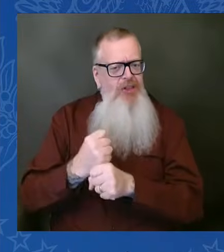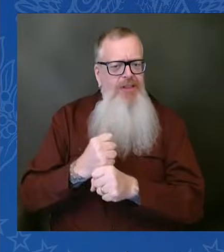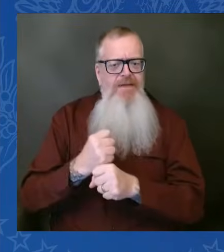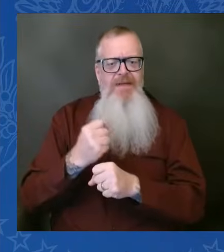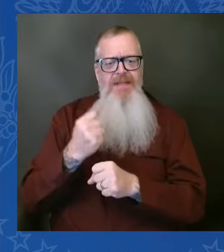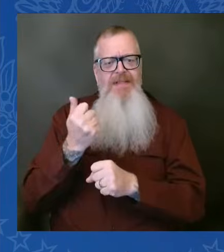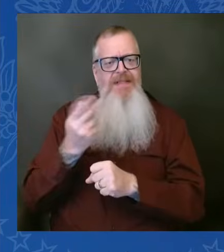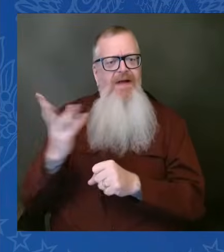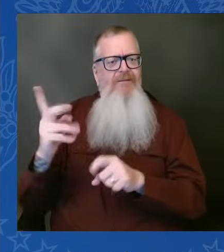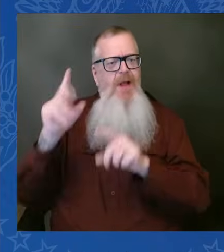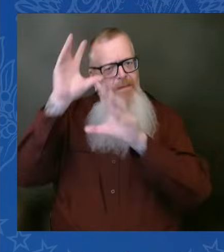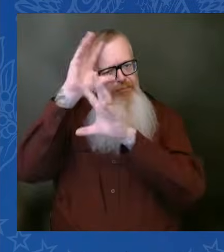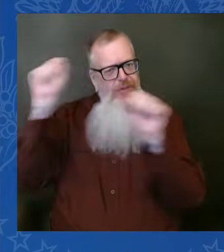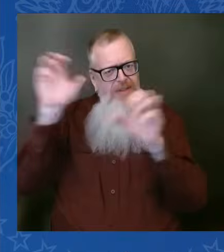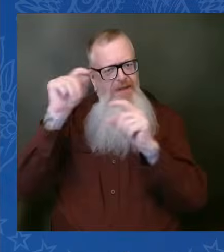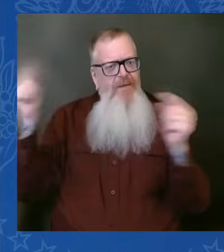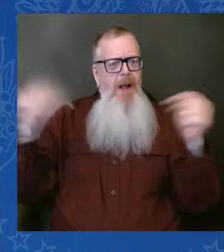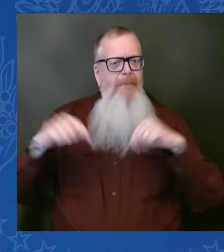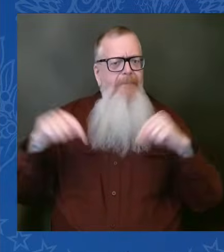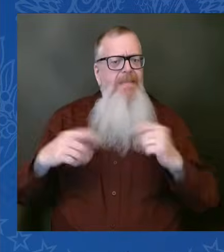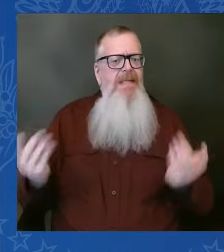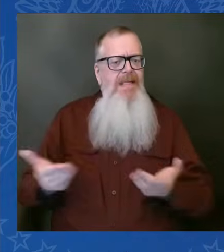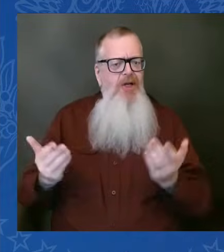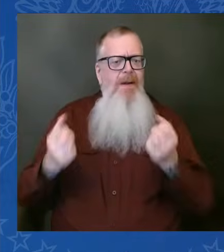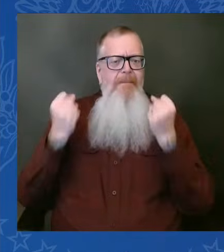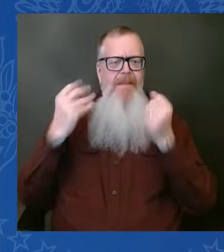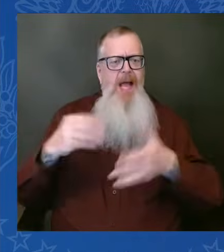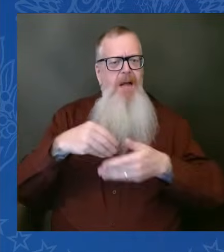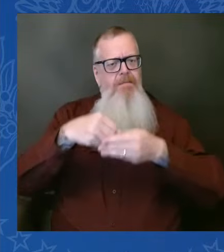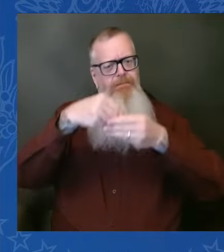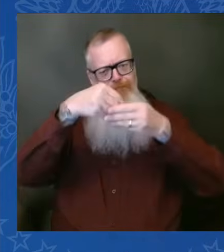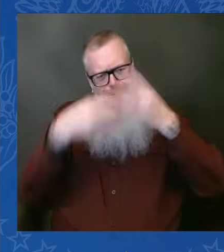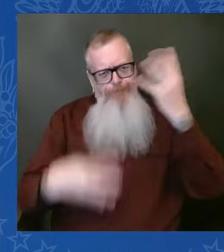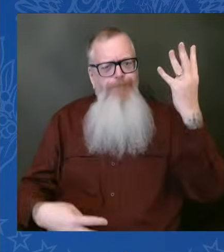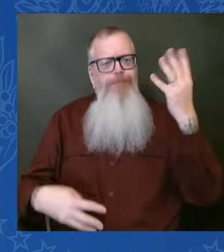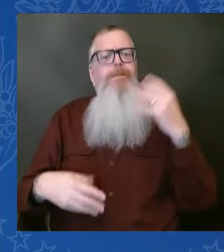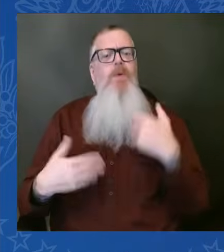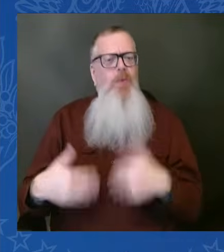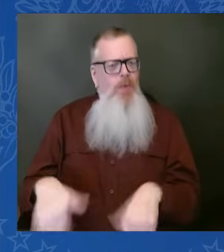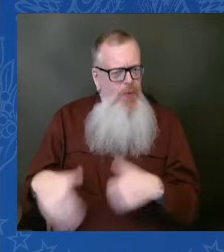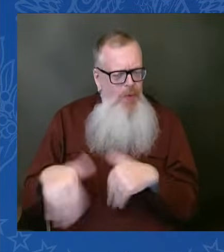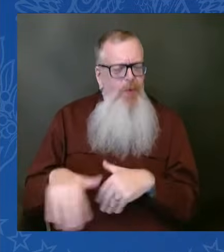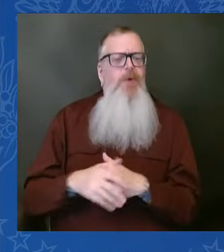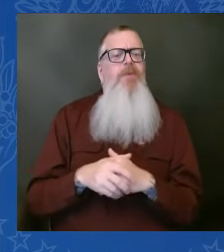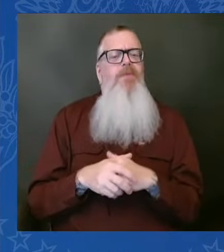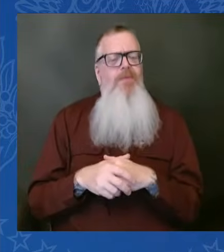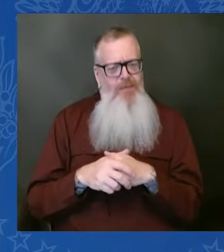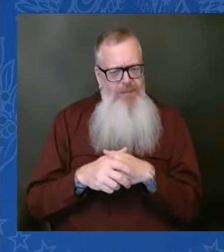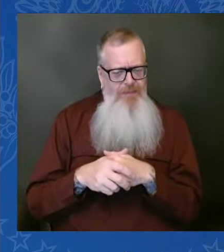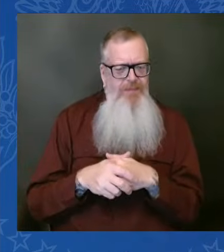Johnson, Ford, both Bushes, Clinton and Obama. President Biden's visit continues.